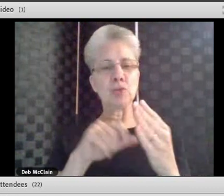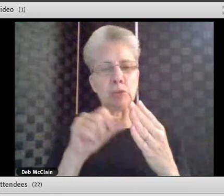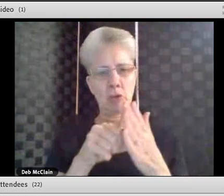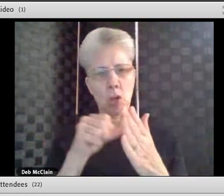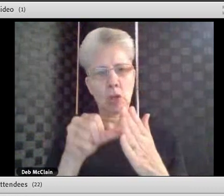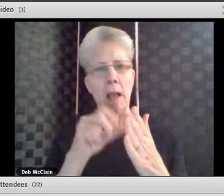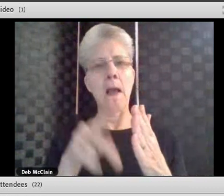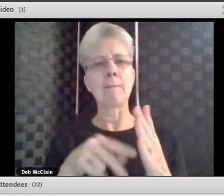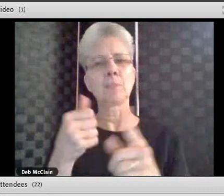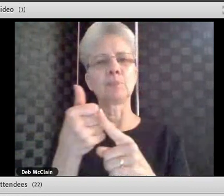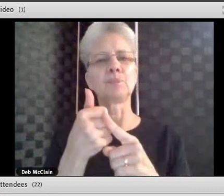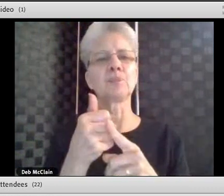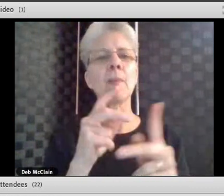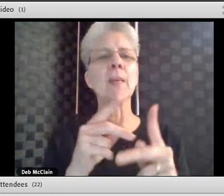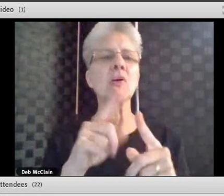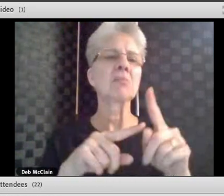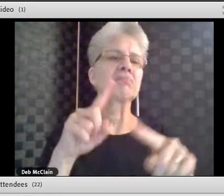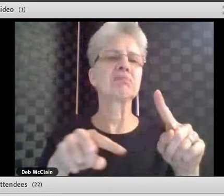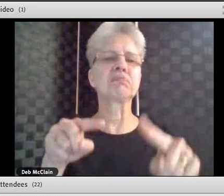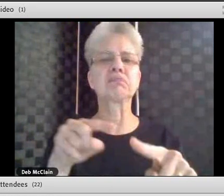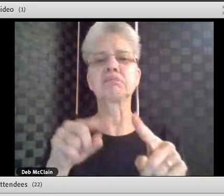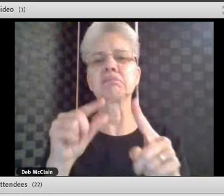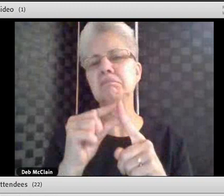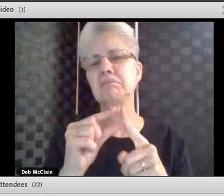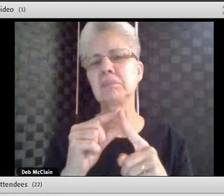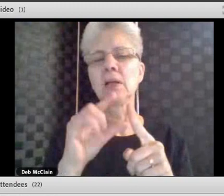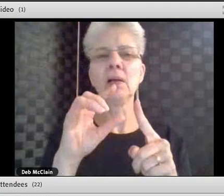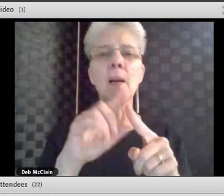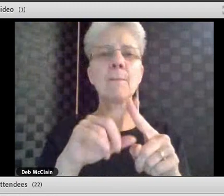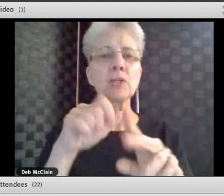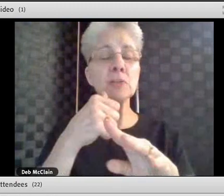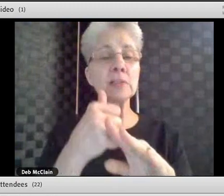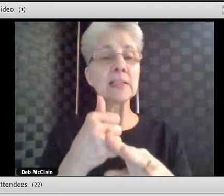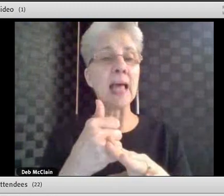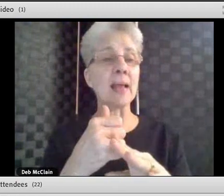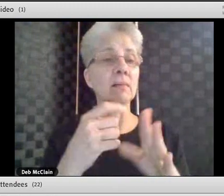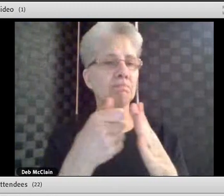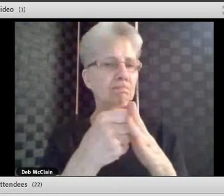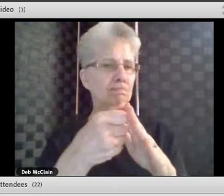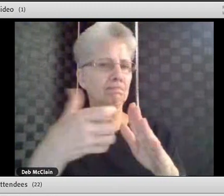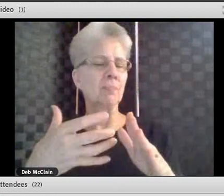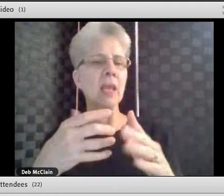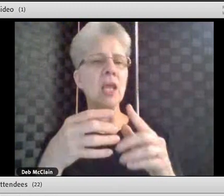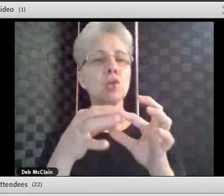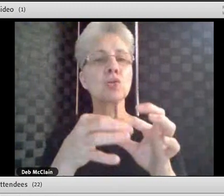People call it all different things. Just to set the stage, too, you know, in terms of why is this important,